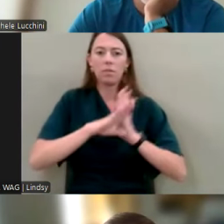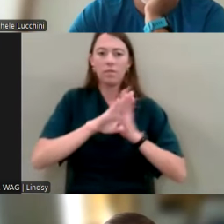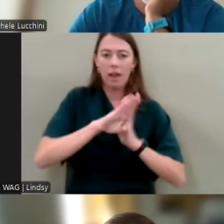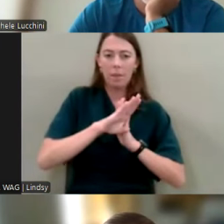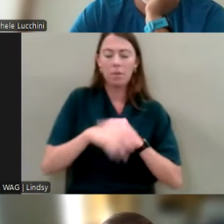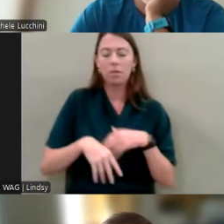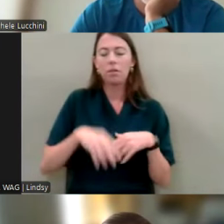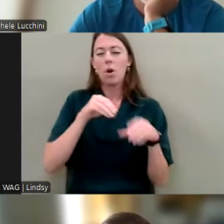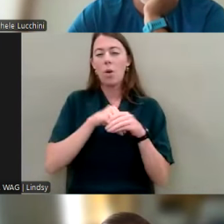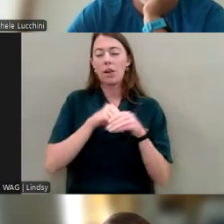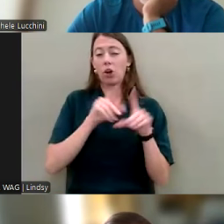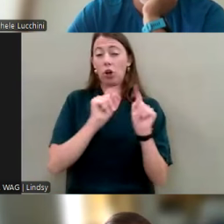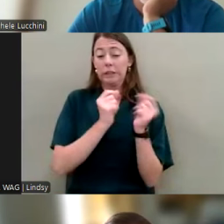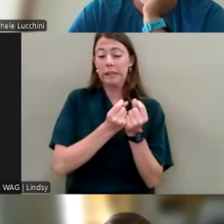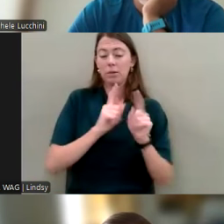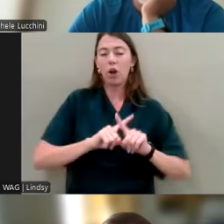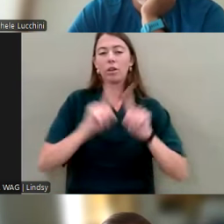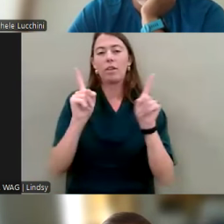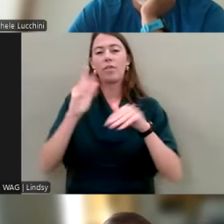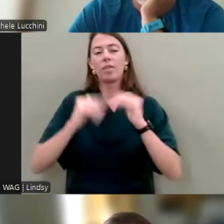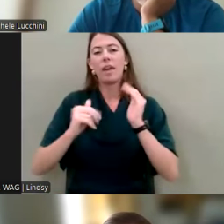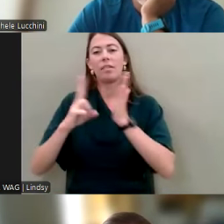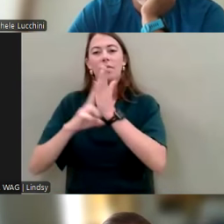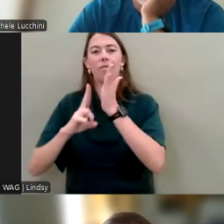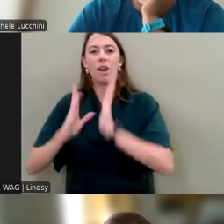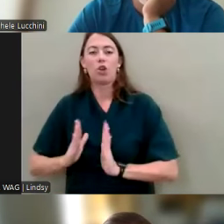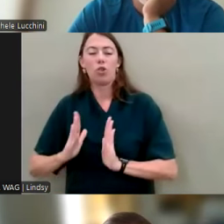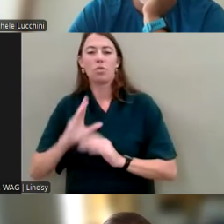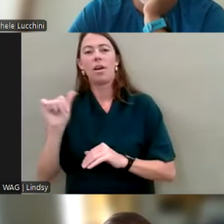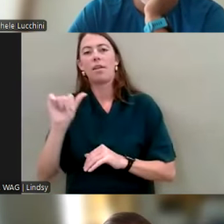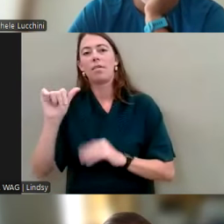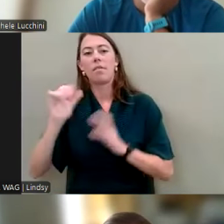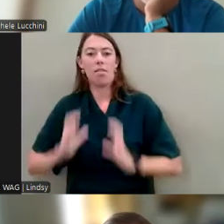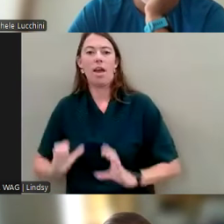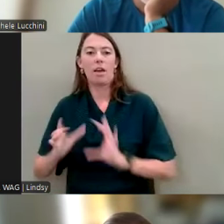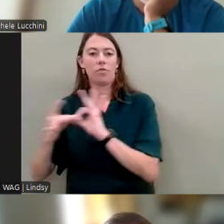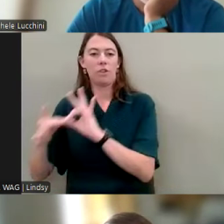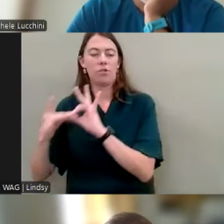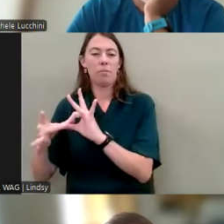than vendor/client relationships. >> MICHELE LUCCHINI: Yeah,